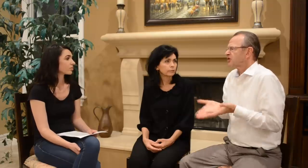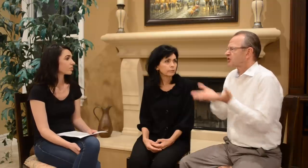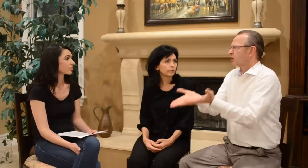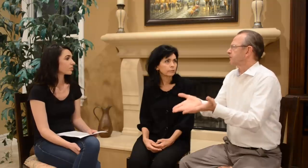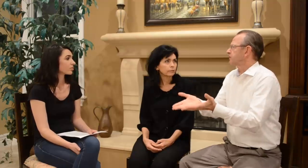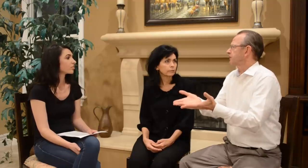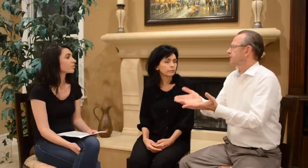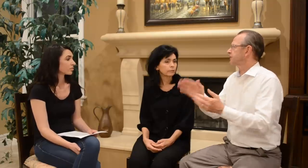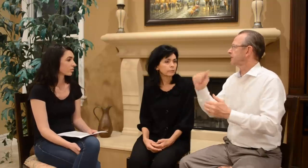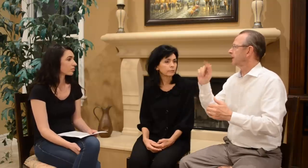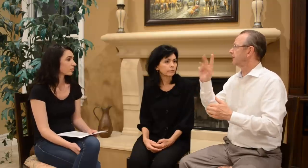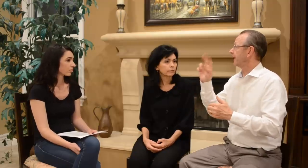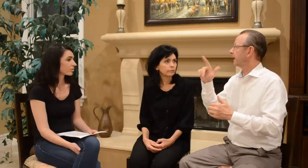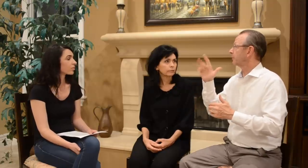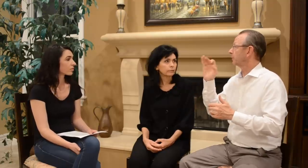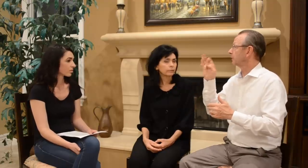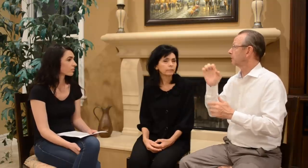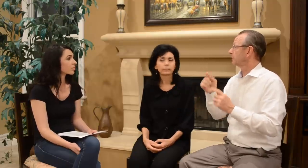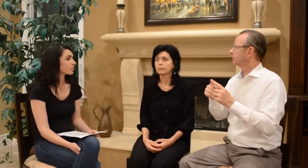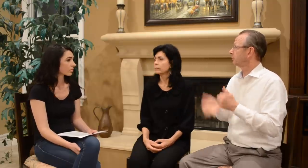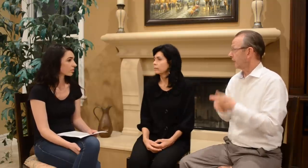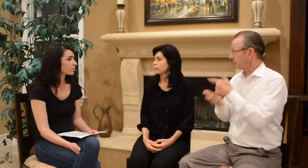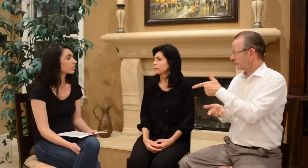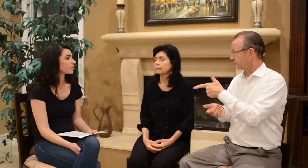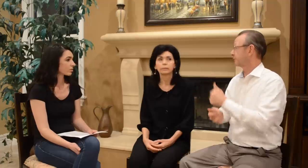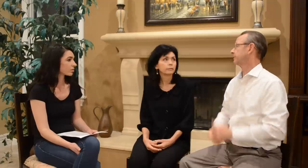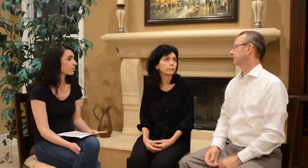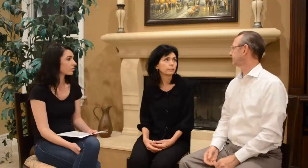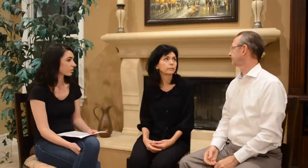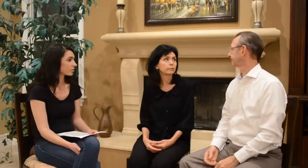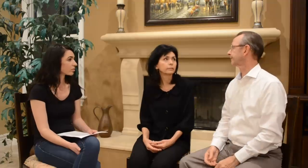services available to help you.